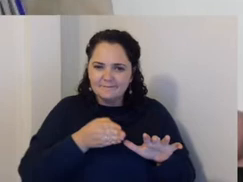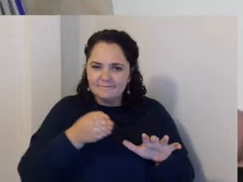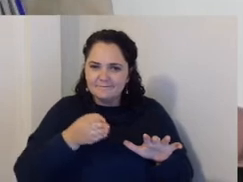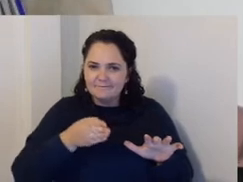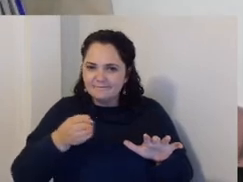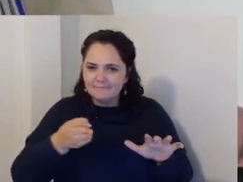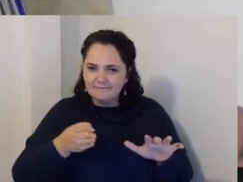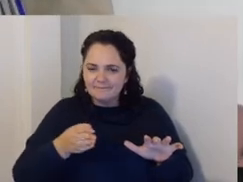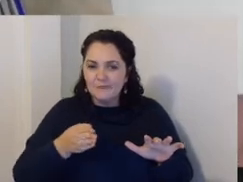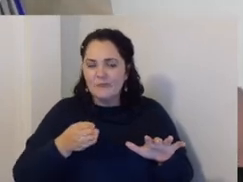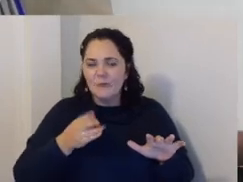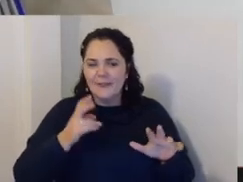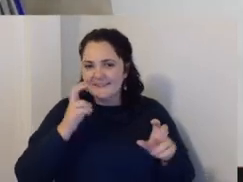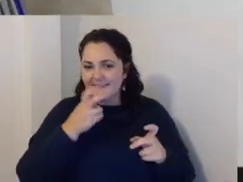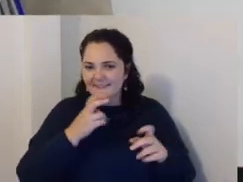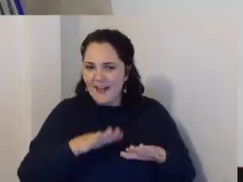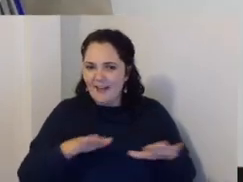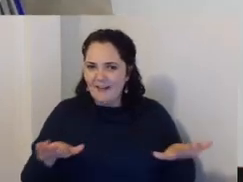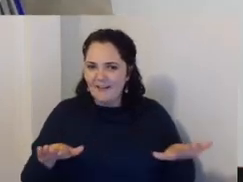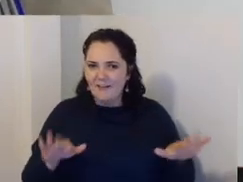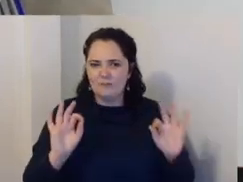and that's what you want okay let's switch back over to Atticus and Rachel